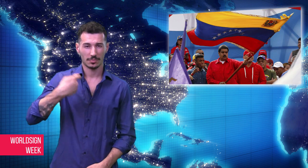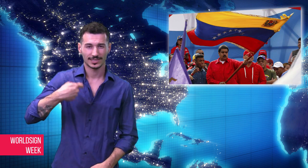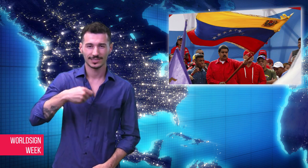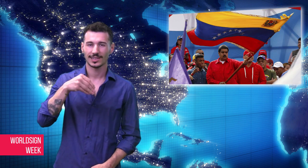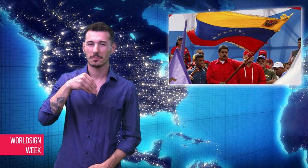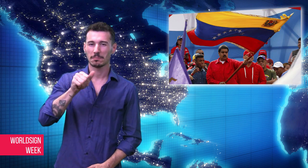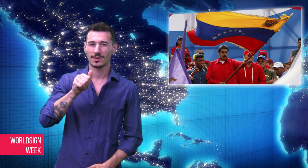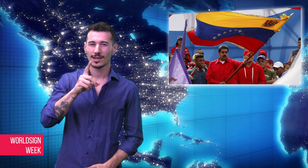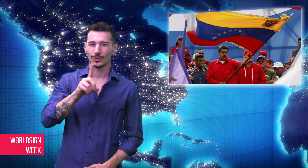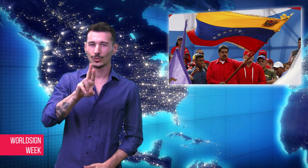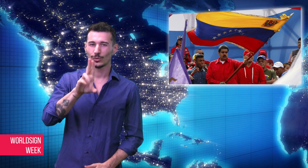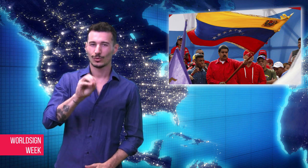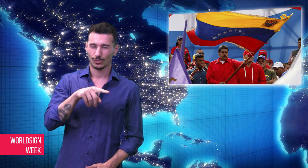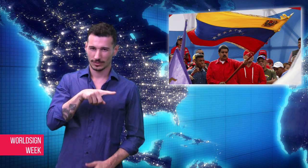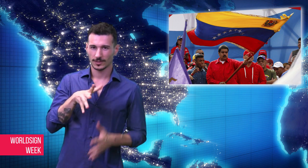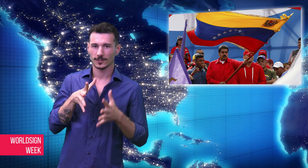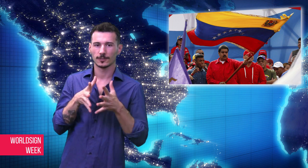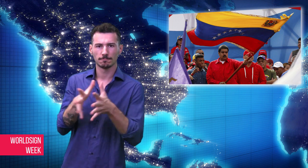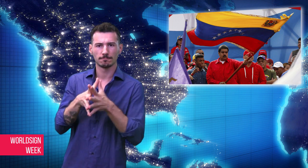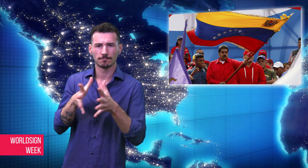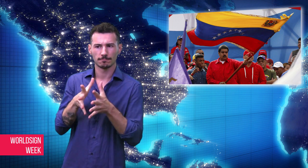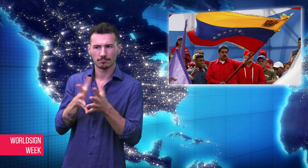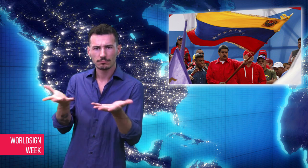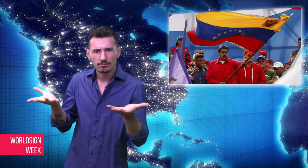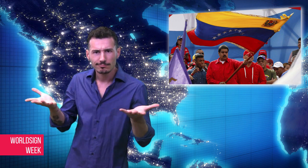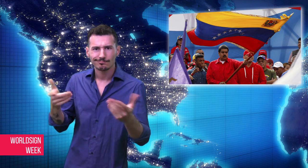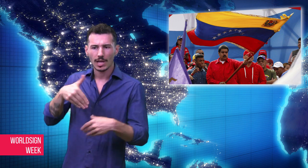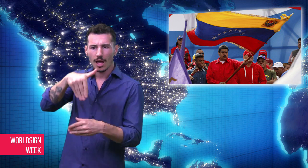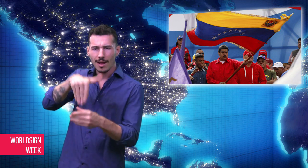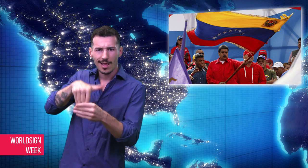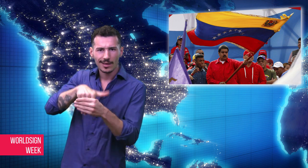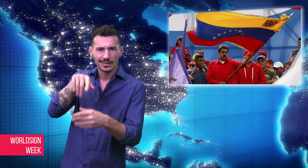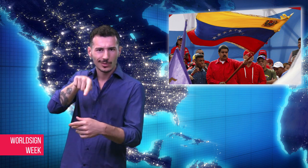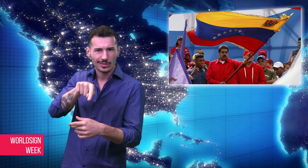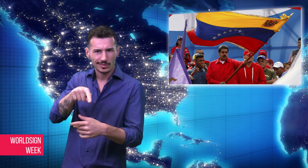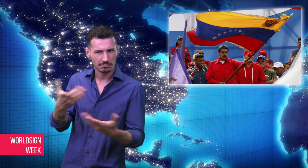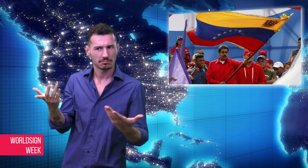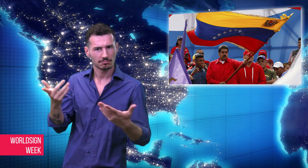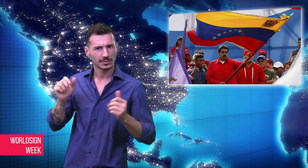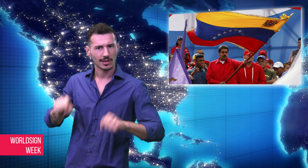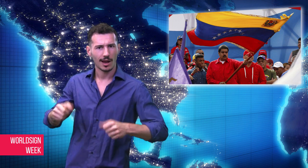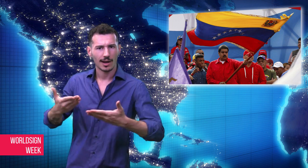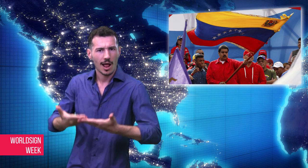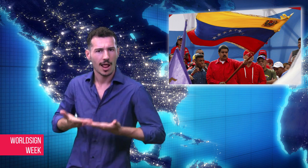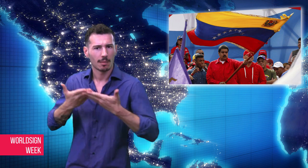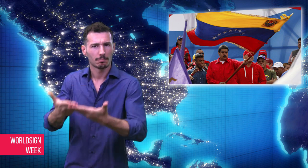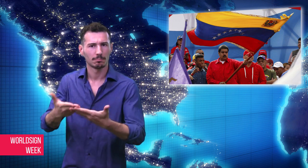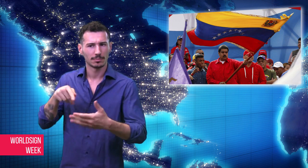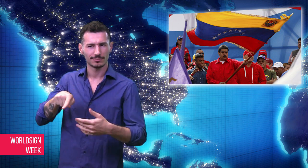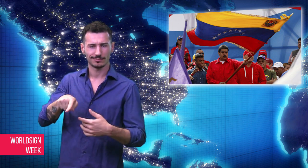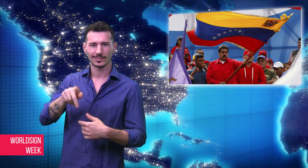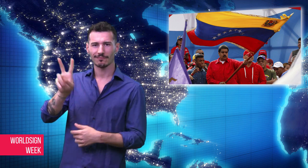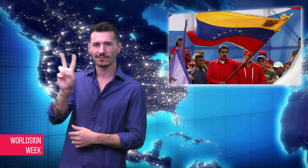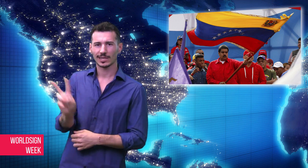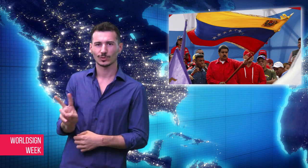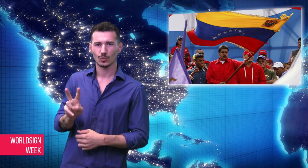Maduro has said that the election would help bring peace to the politically